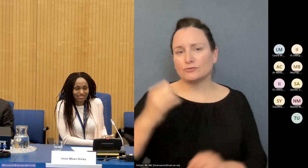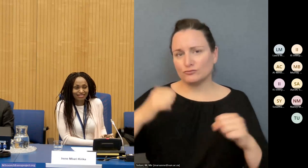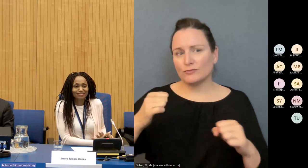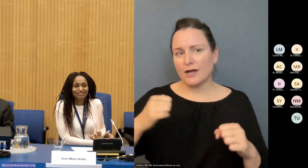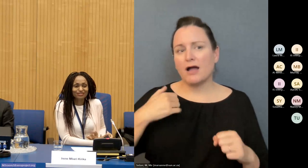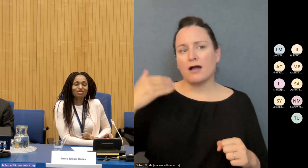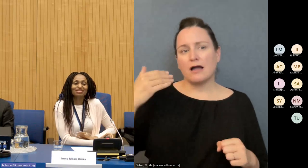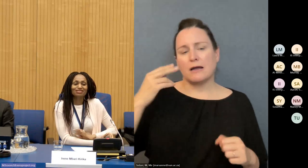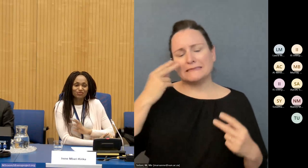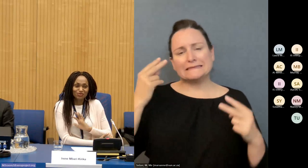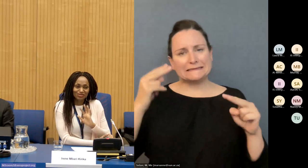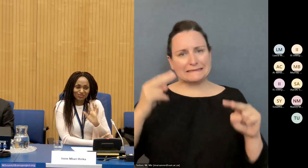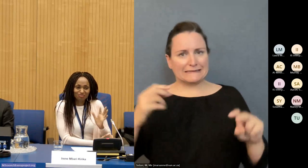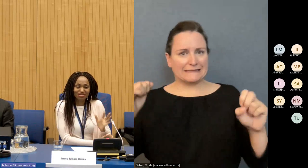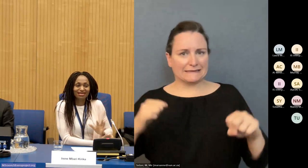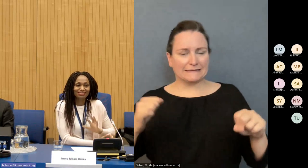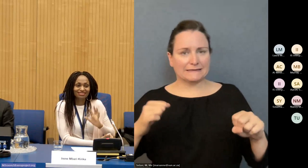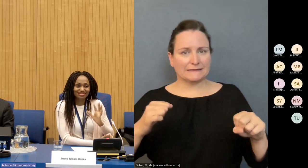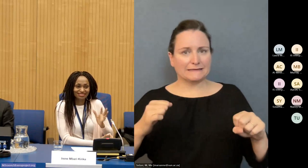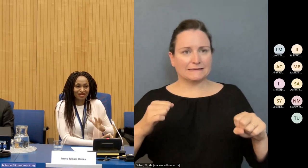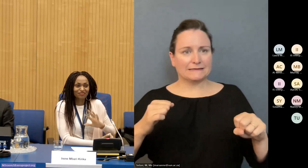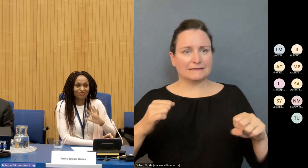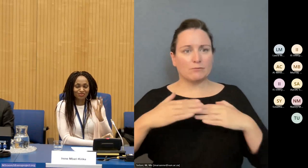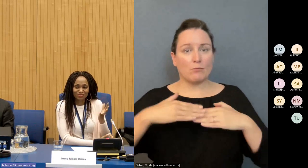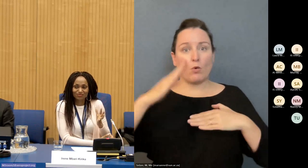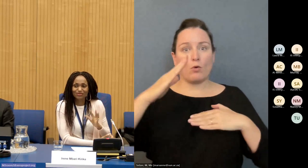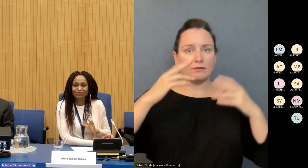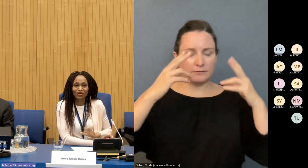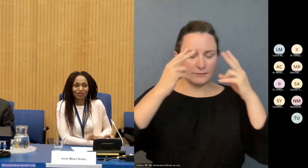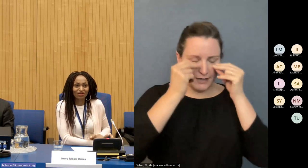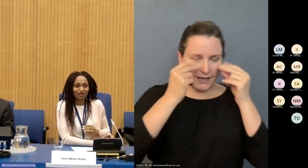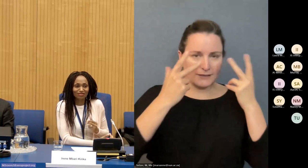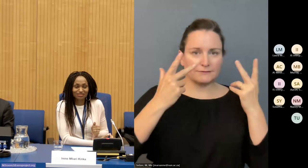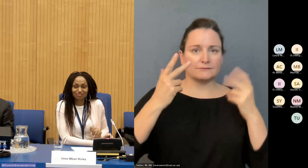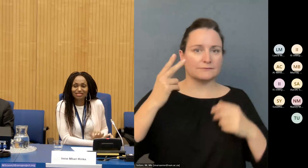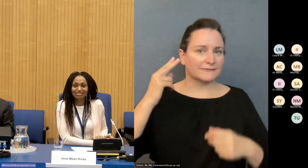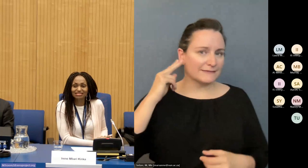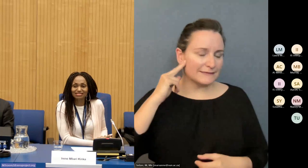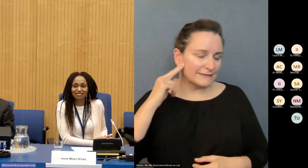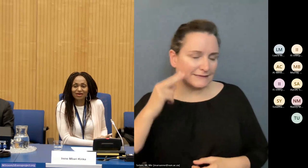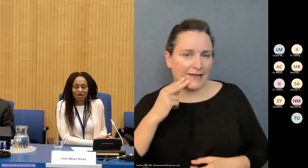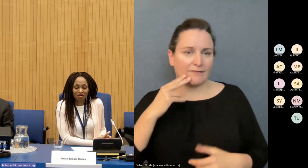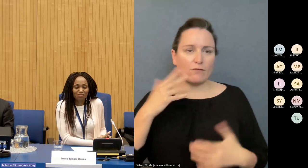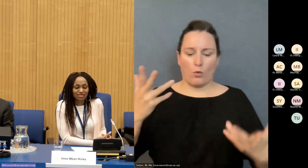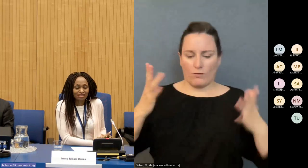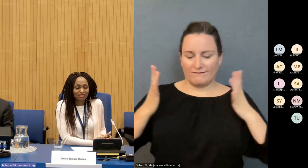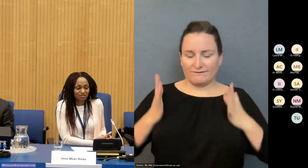is a tendency to mainly focus on the blind, the deaf, those with physical disabilities. But it's